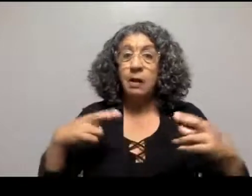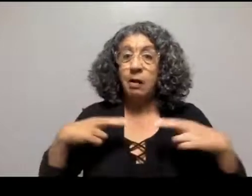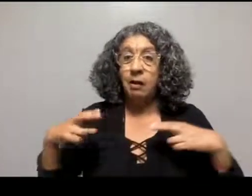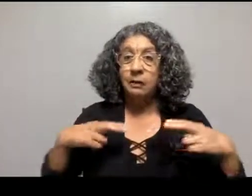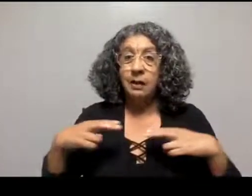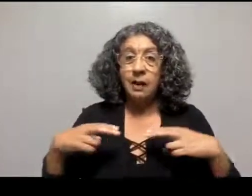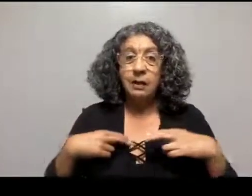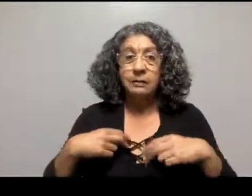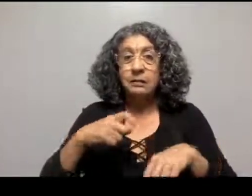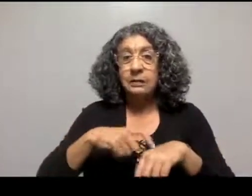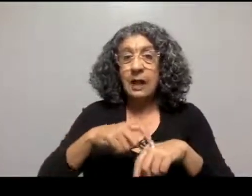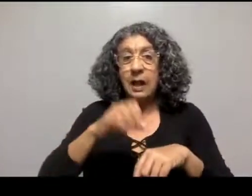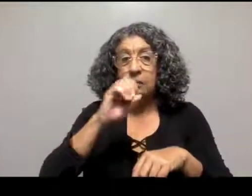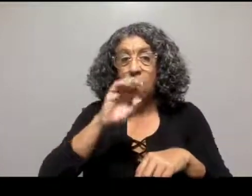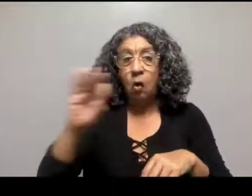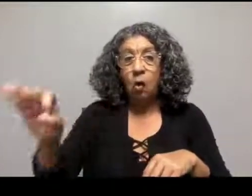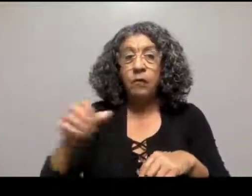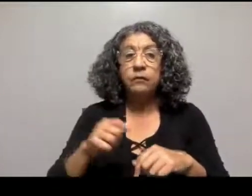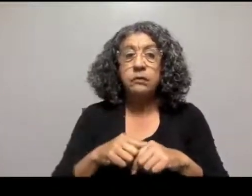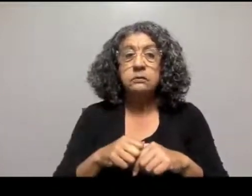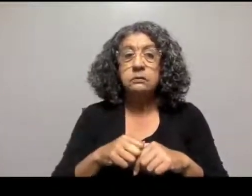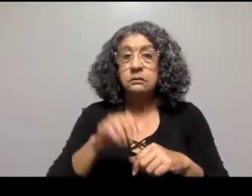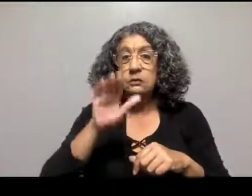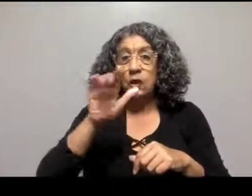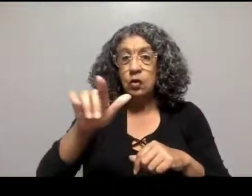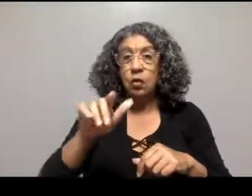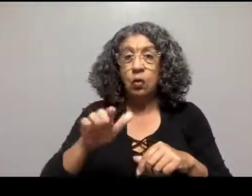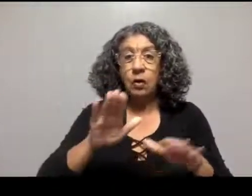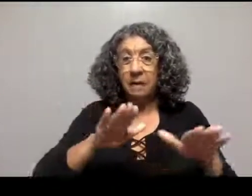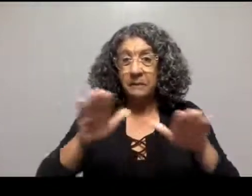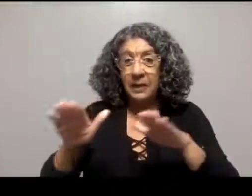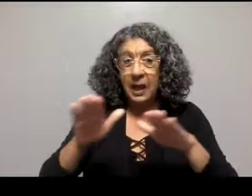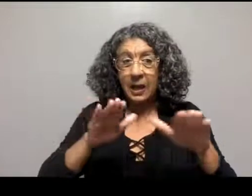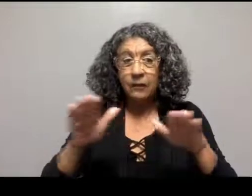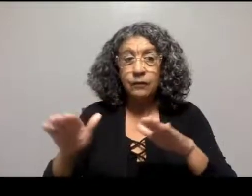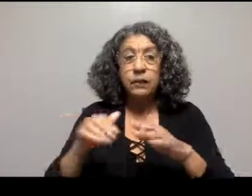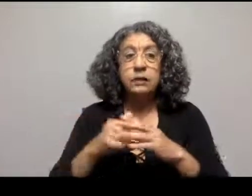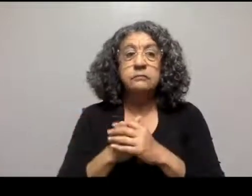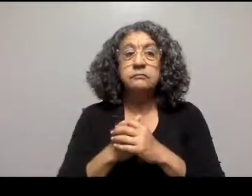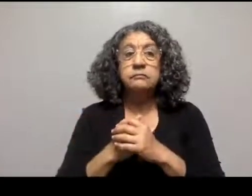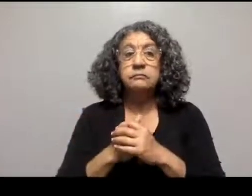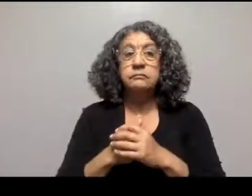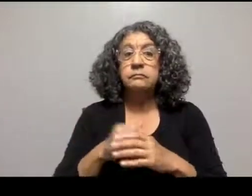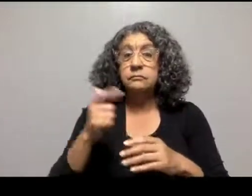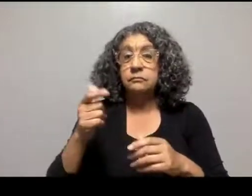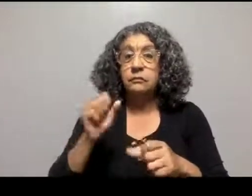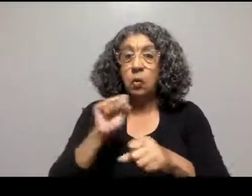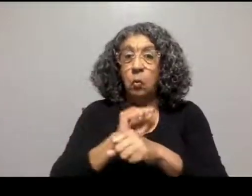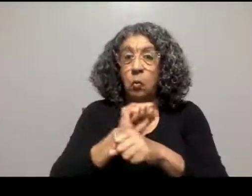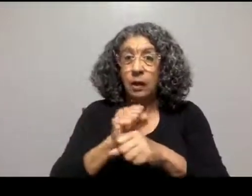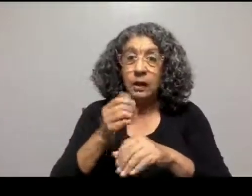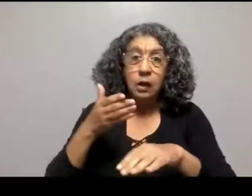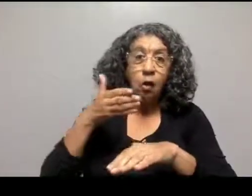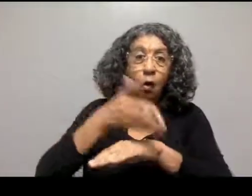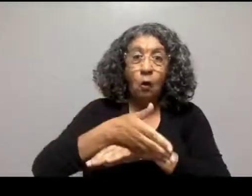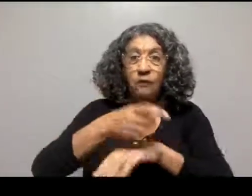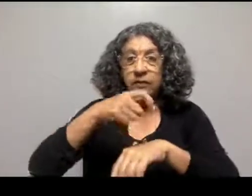like talk about discrimination, attendance, holidays, and PTO time, your behavior,